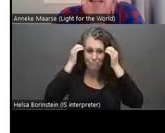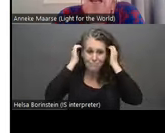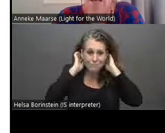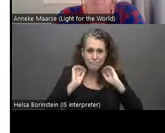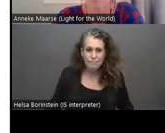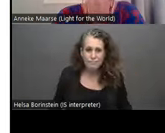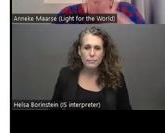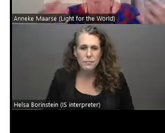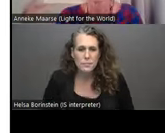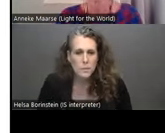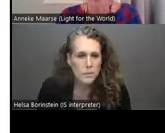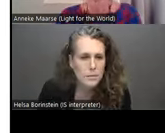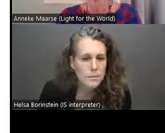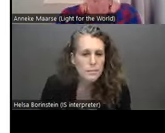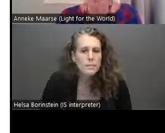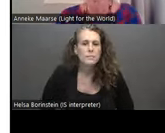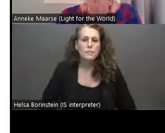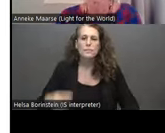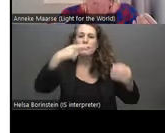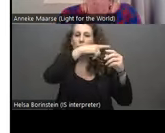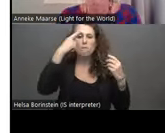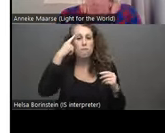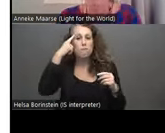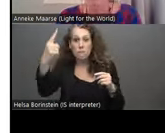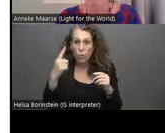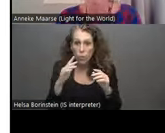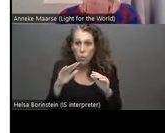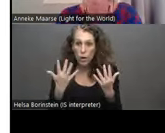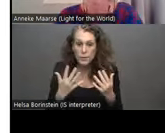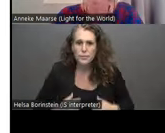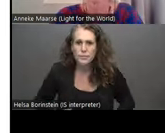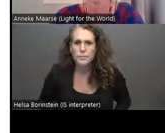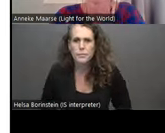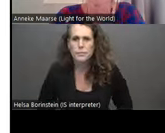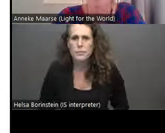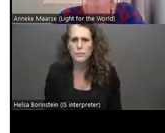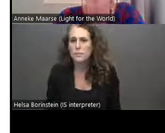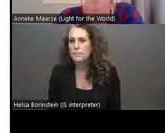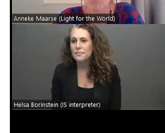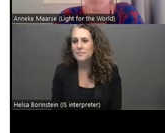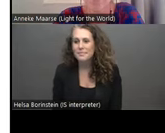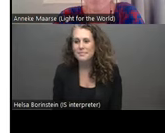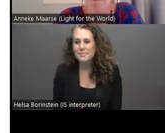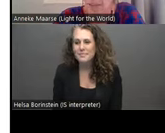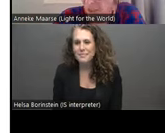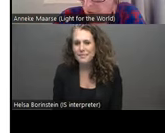15:30:25 And so they came up with the idea to, to actually be to raise momentum around